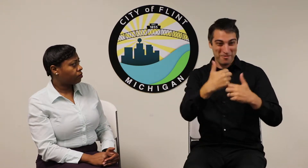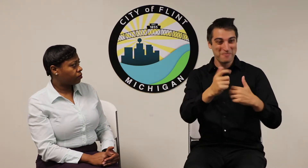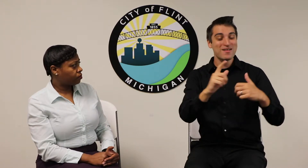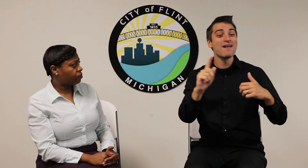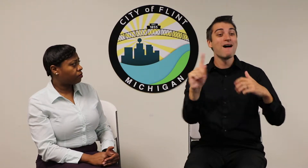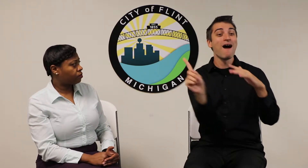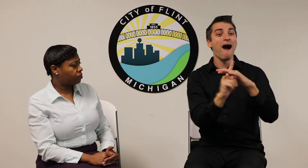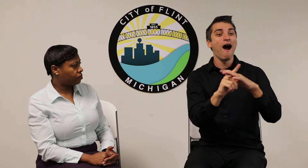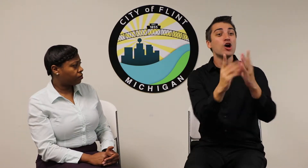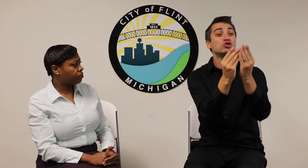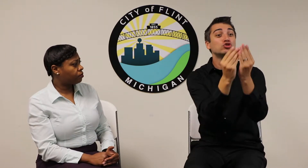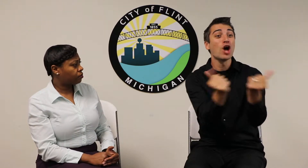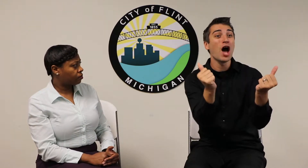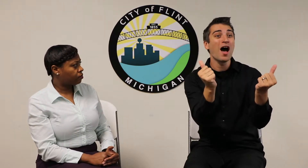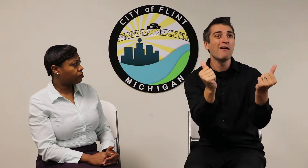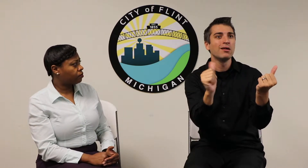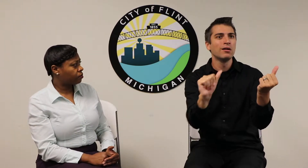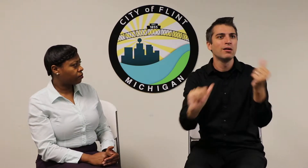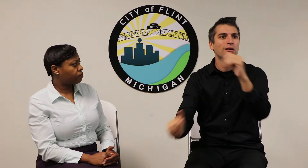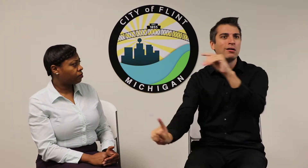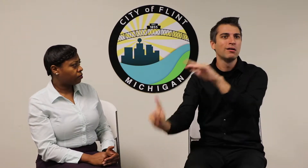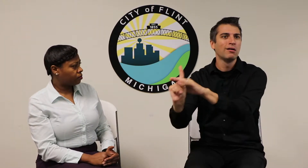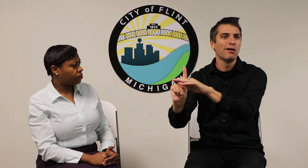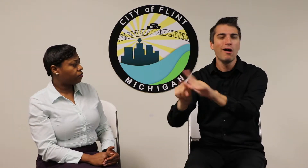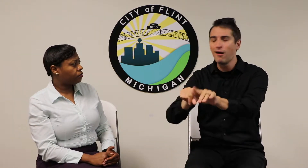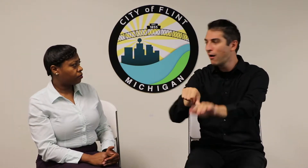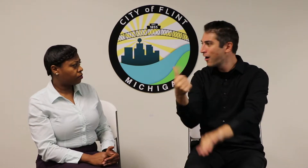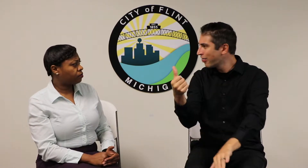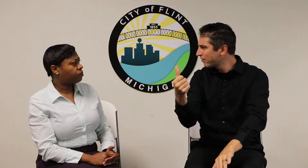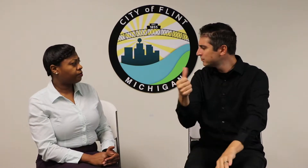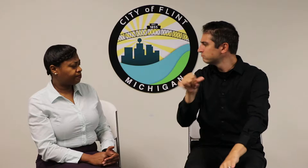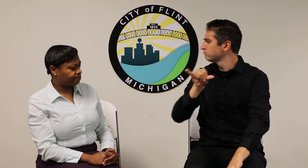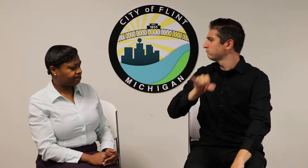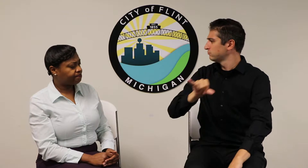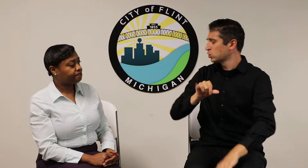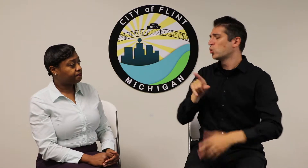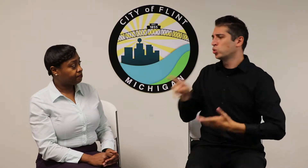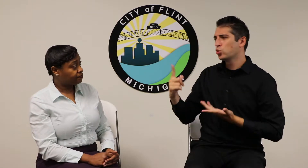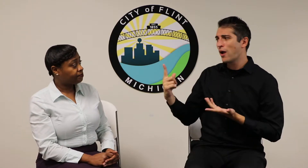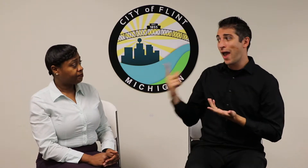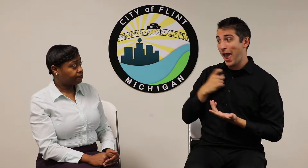problem that we have to address. So your your question about a class is very good